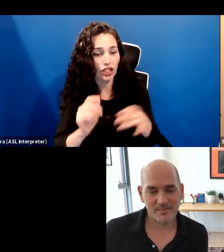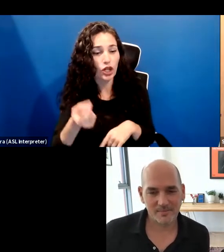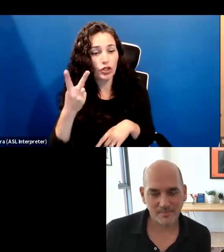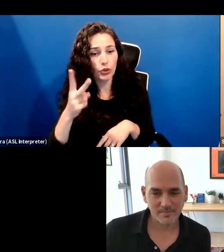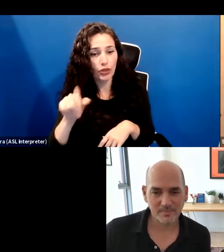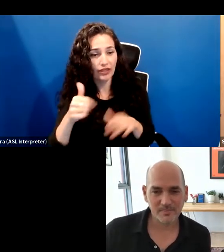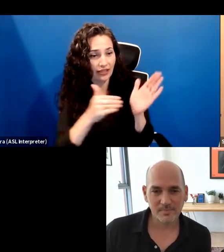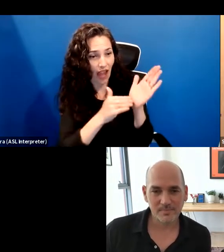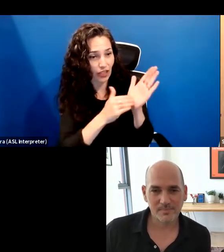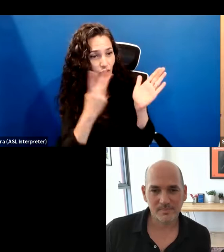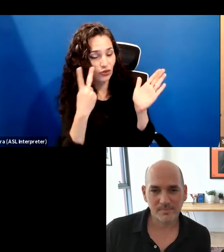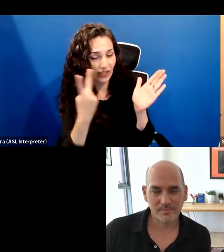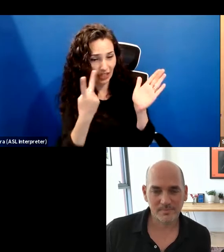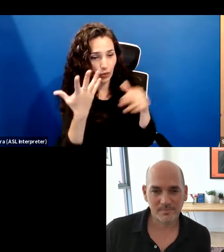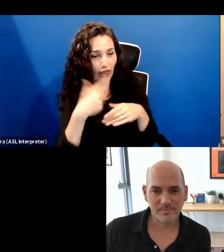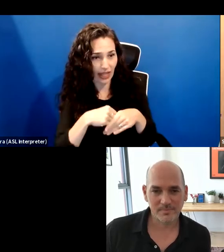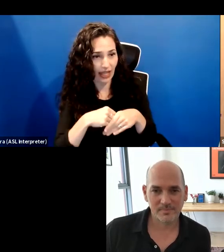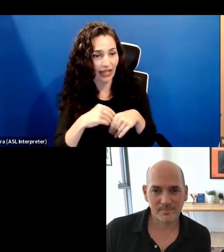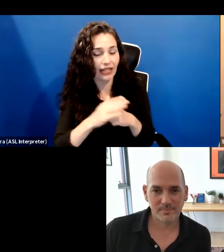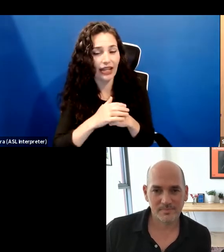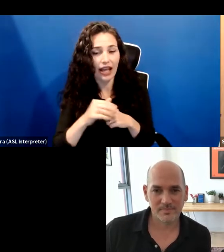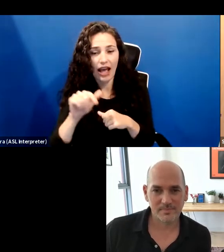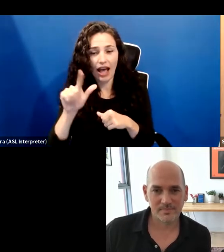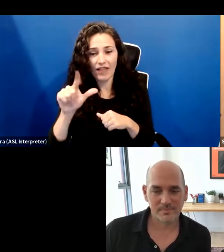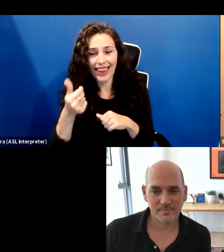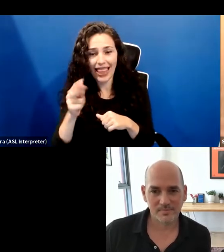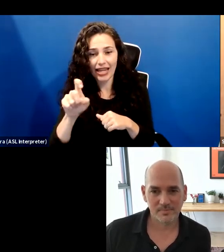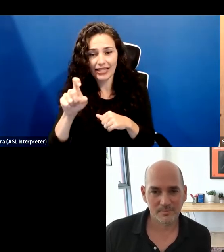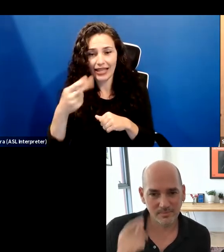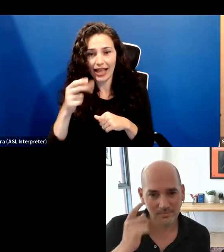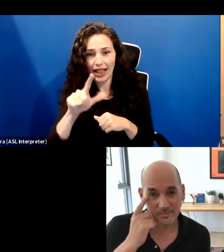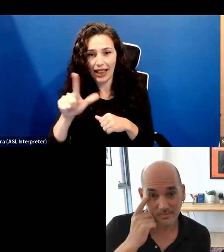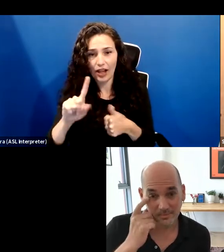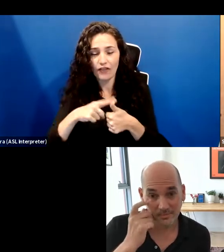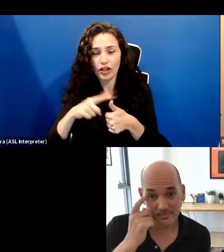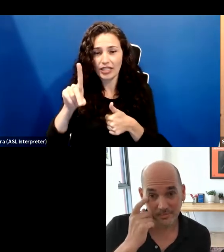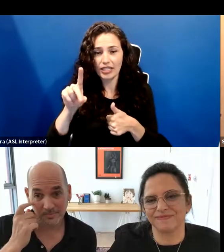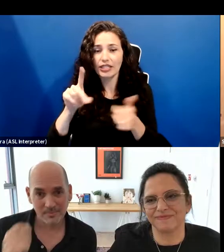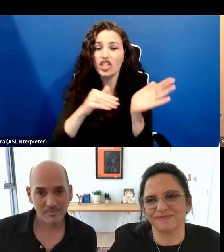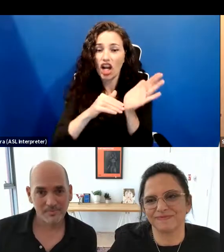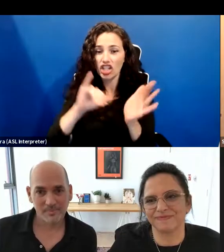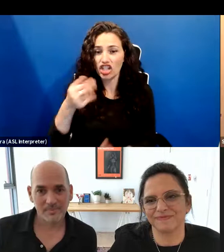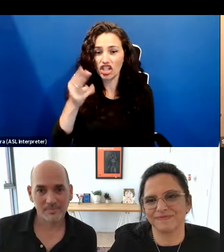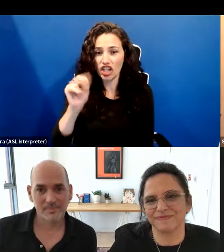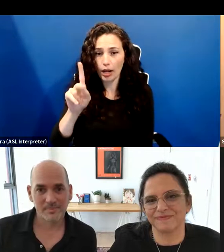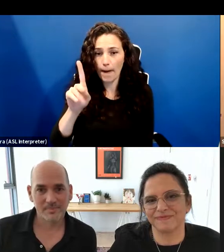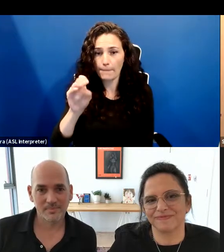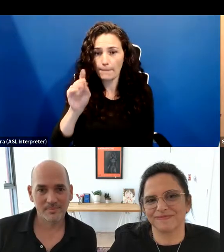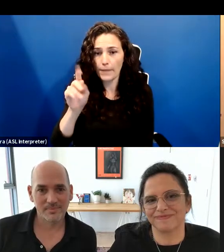who you've seen as part of "Lenox Hill". First off we have Dr. John Boockvar, who's the Vice Chair of neurosurgery,